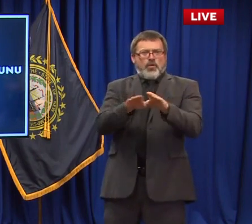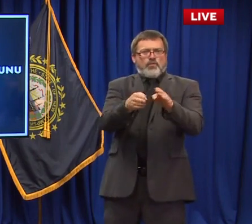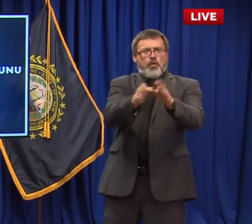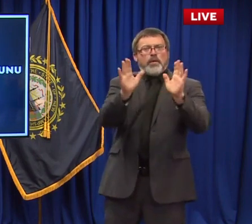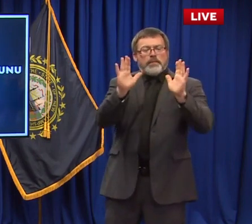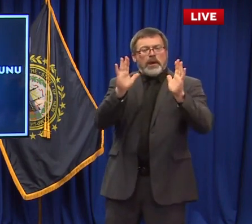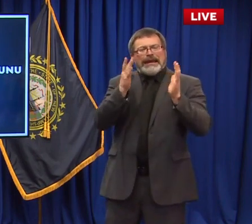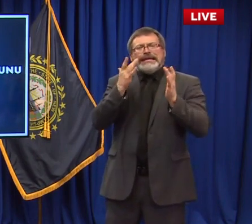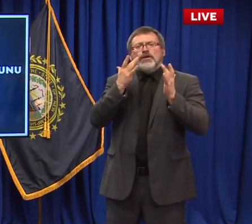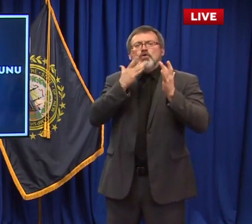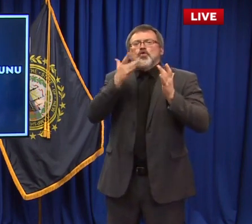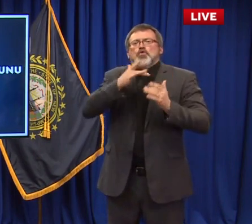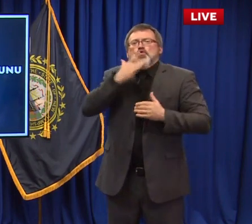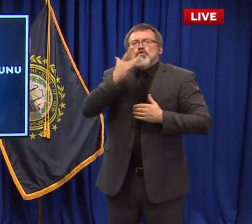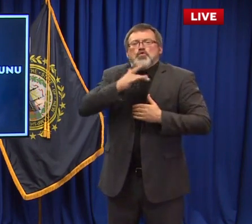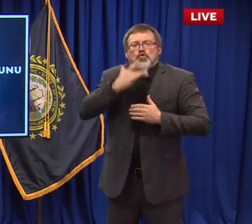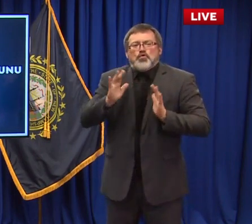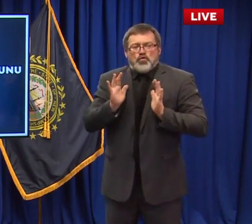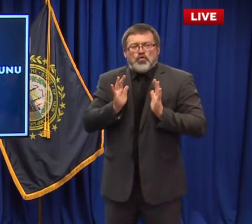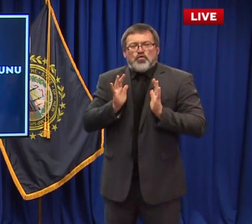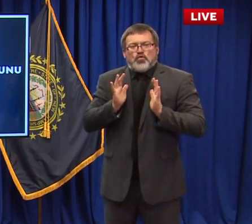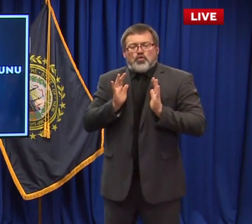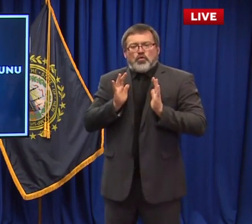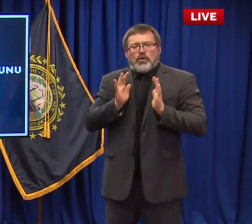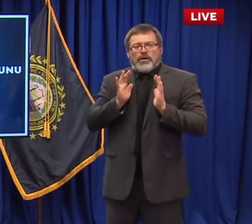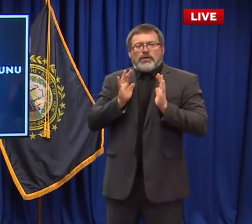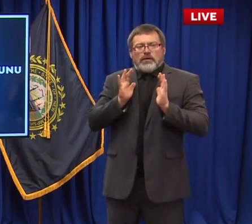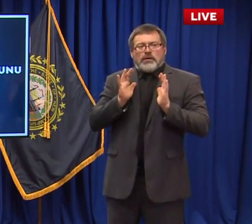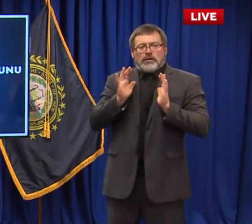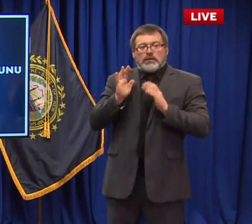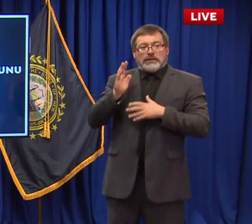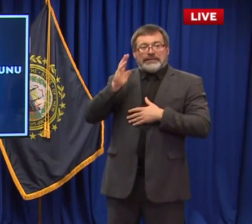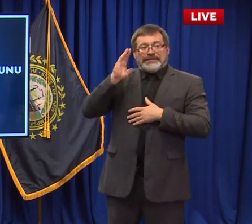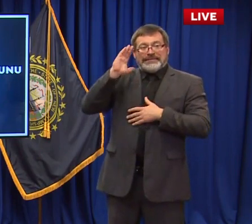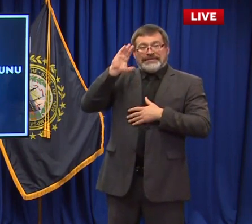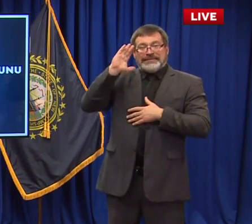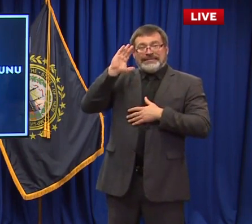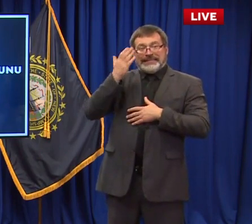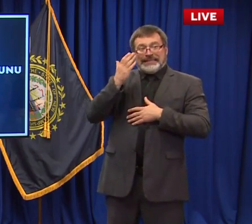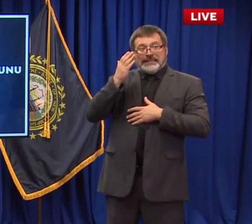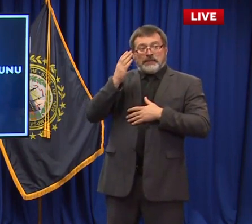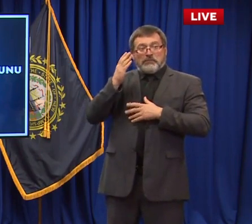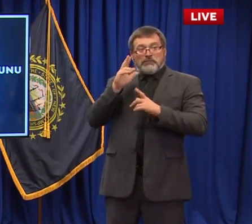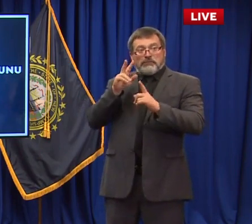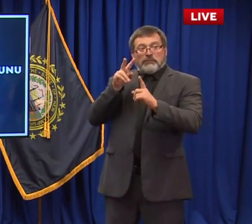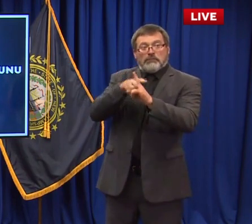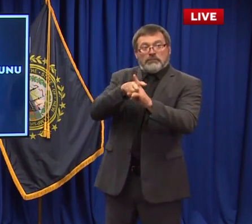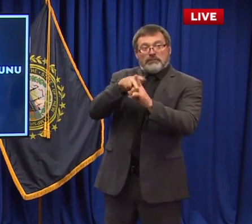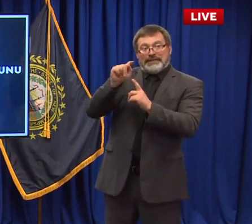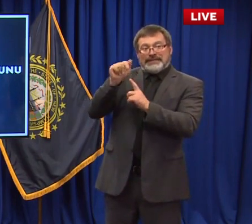I CAN’T TELL YOU HOW EXCITED I AM ABOUT THAT. IT WOULD JUST BE THE WORST THING YOU COULD DO.